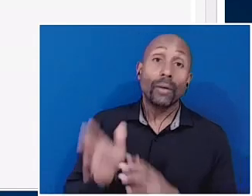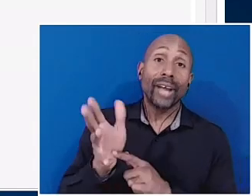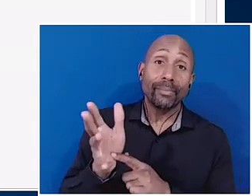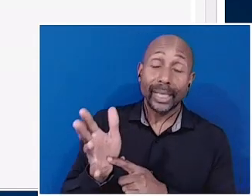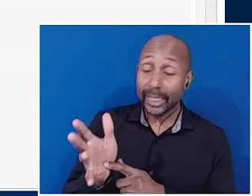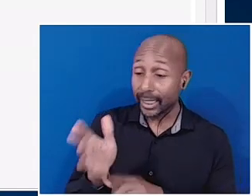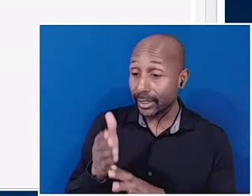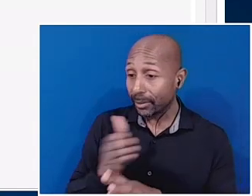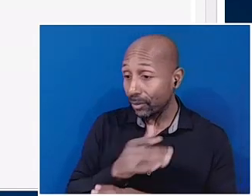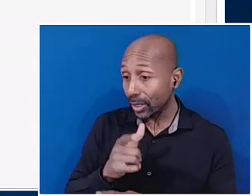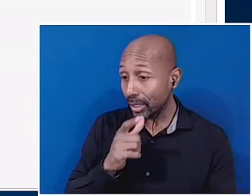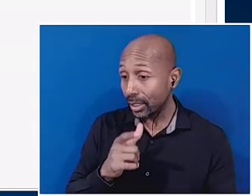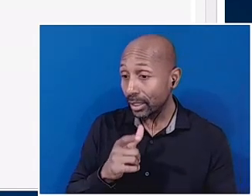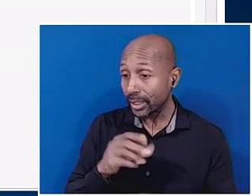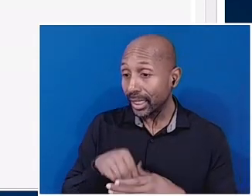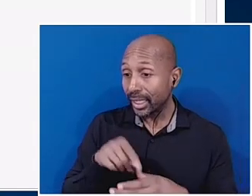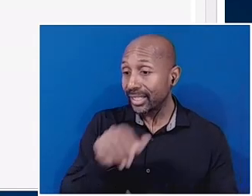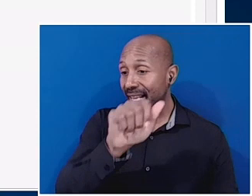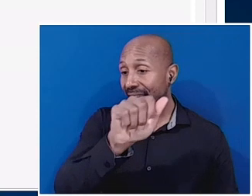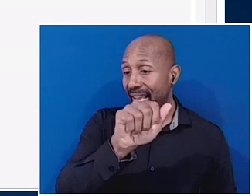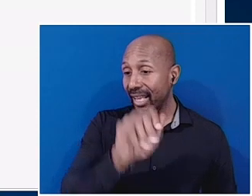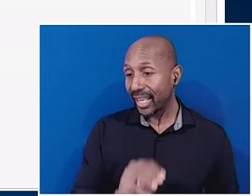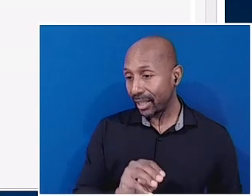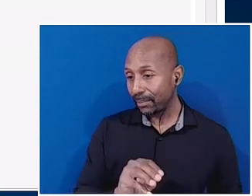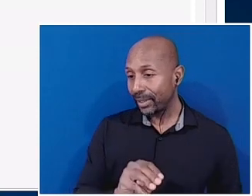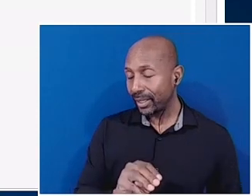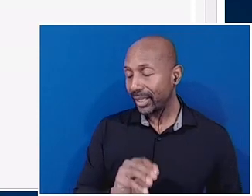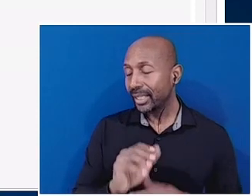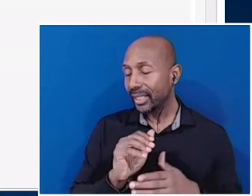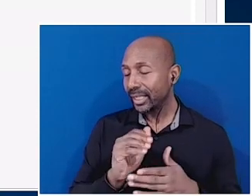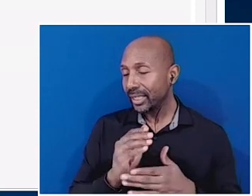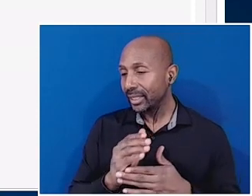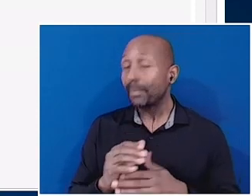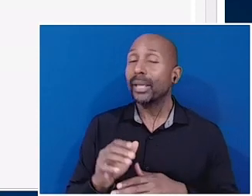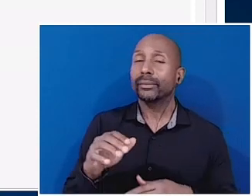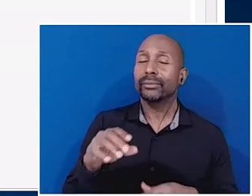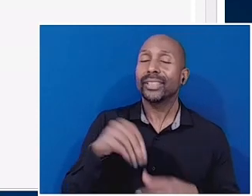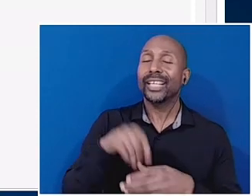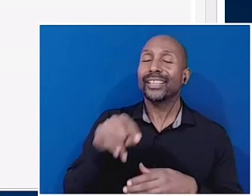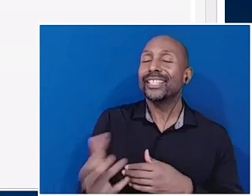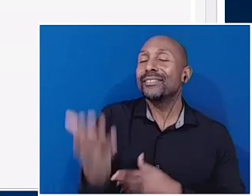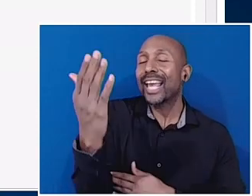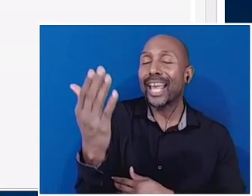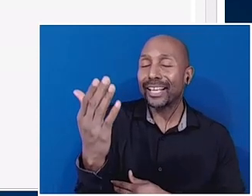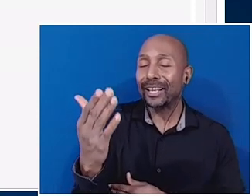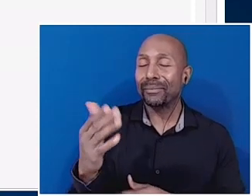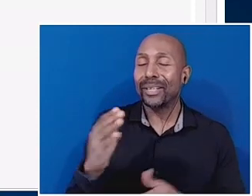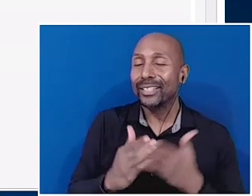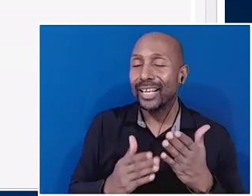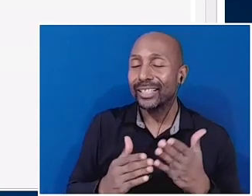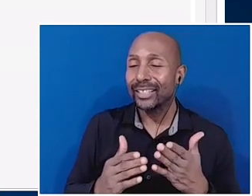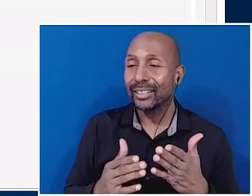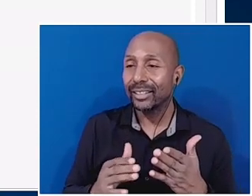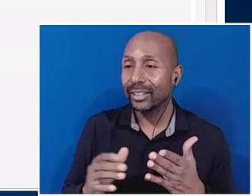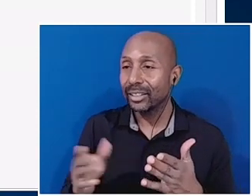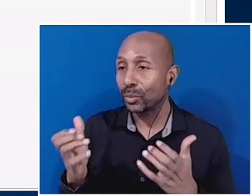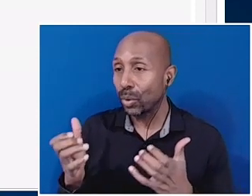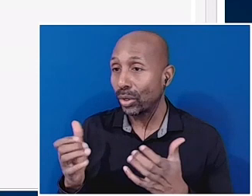in this AM section of today, do you want to tee up letters (c) and (d) maybe?